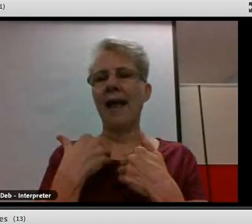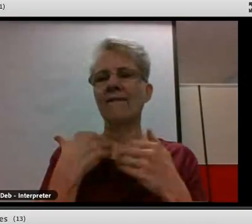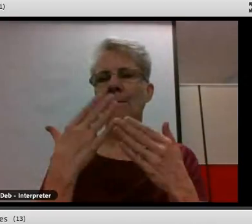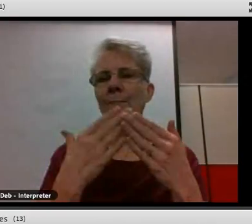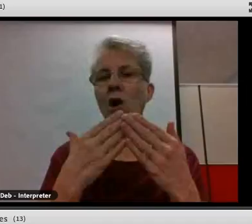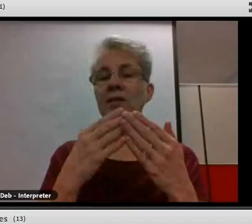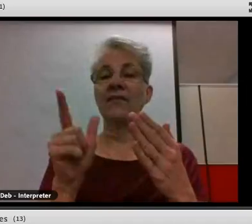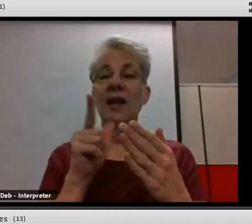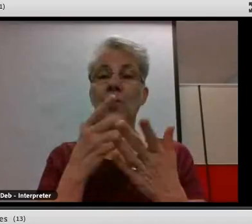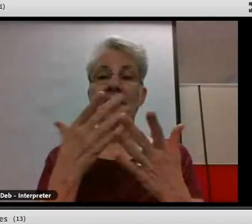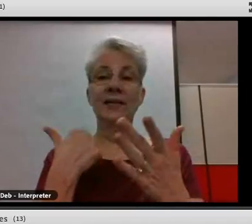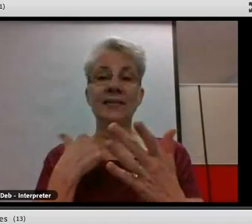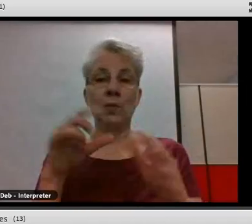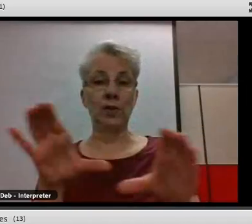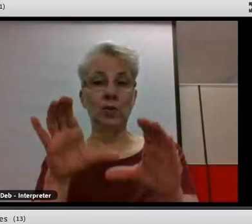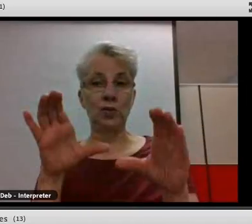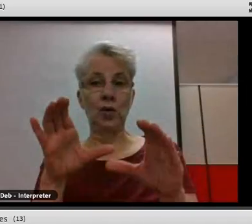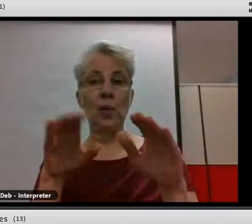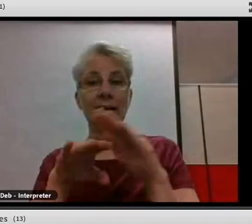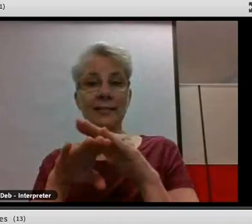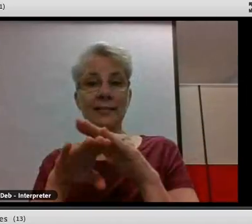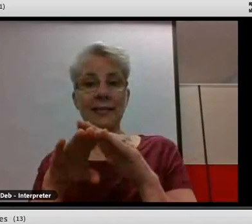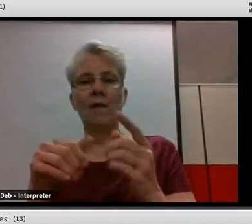So anyway, I just wanted to kind of share that with you.